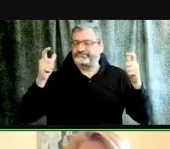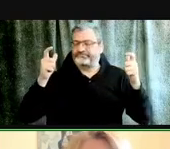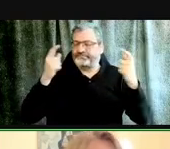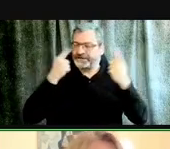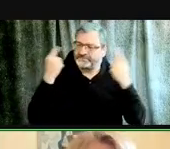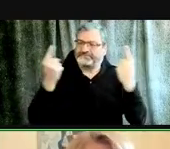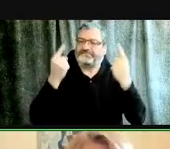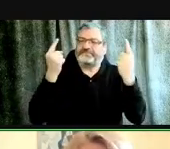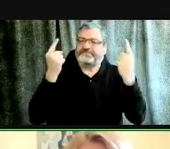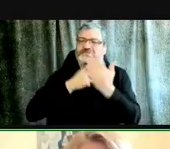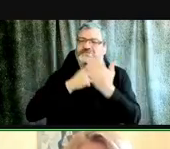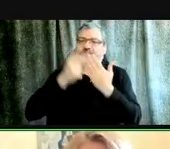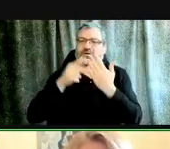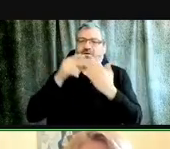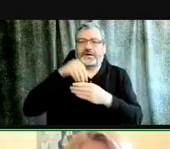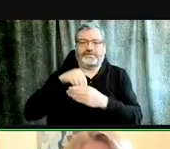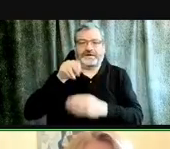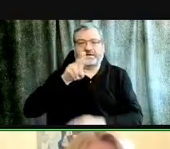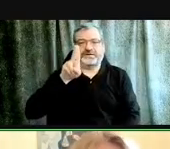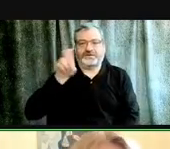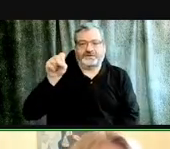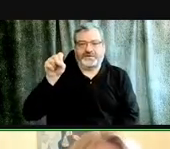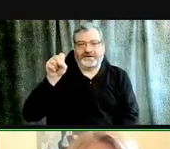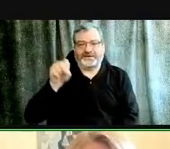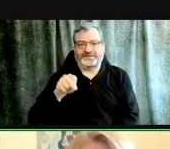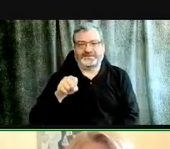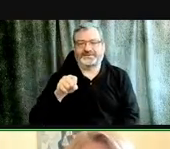When we were doing all of this research and I would talk to people all over